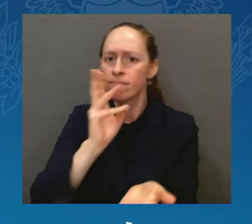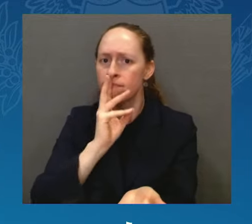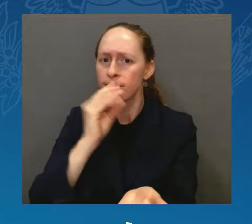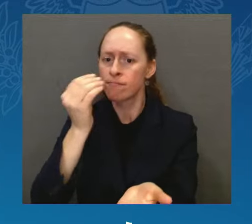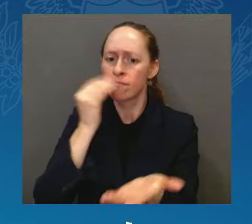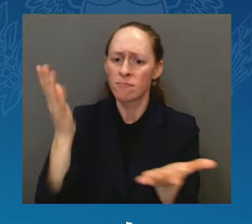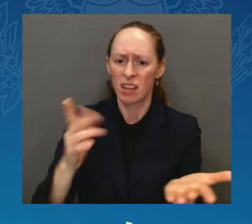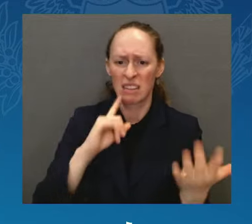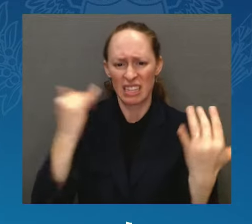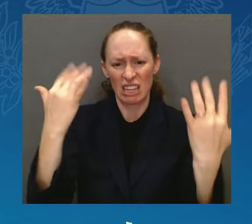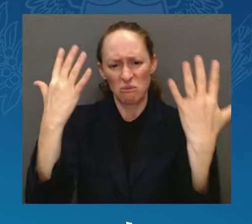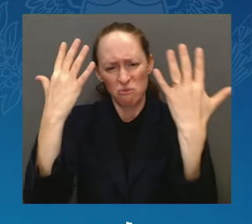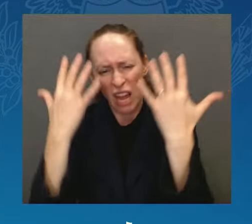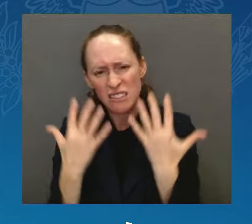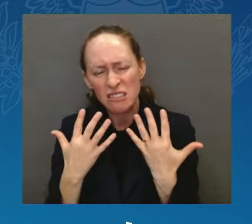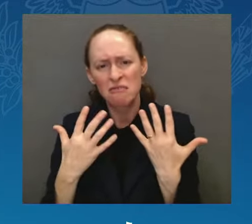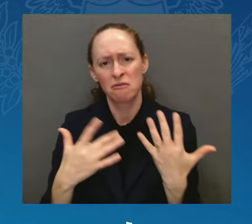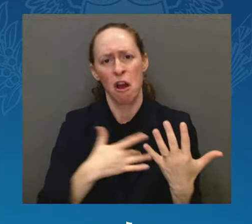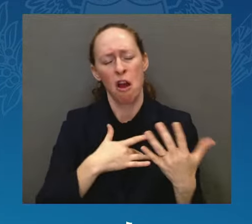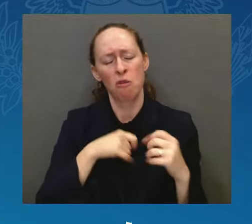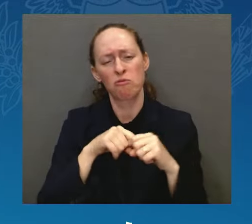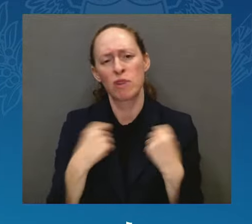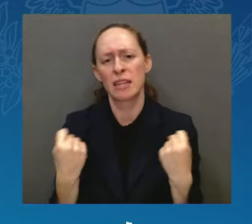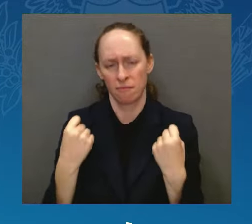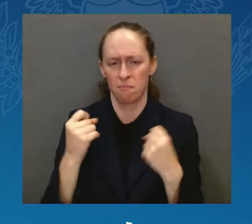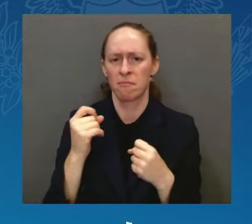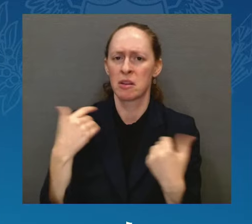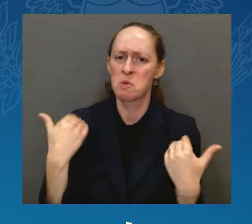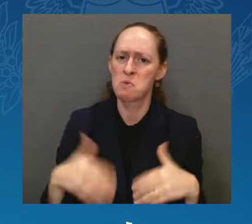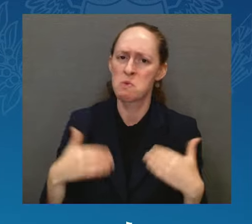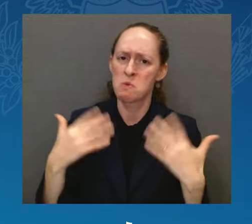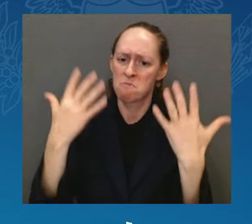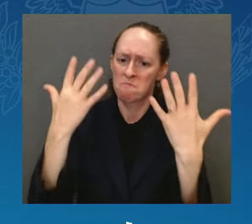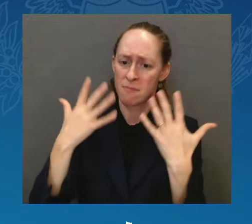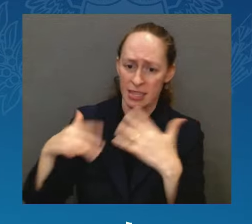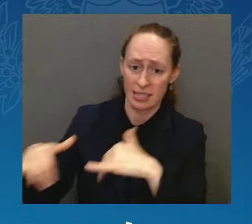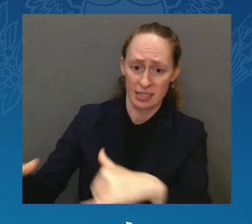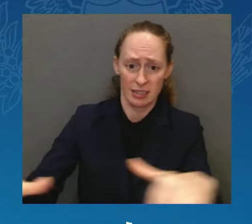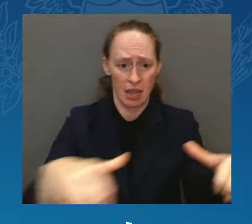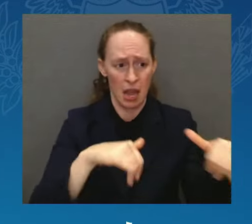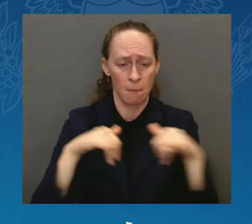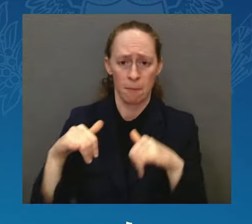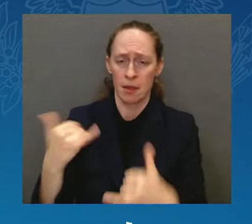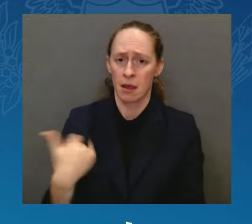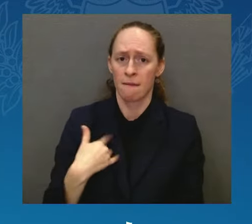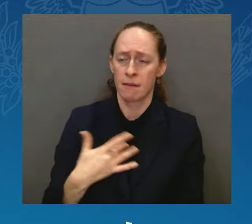I, like so many of you, am deeply grateful for the leadership of President Joe Biden.